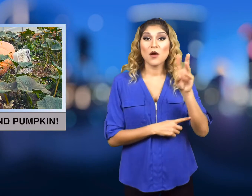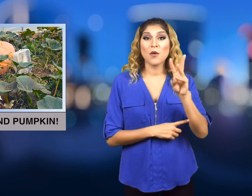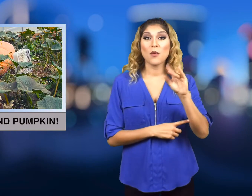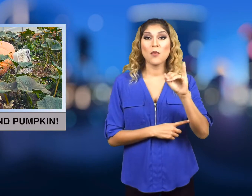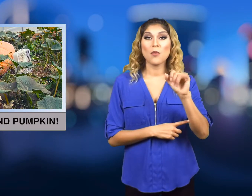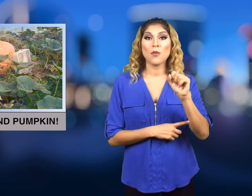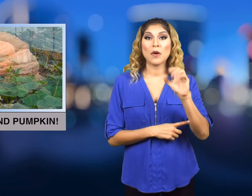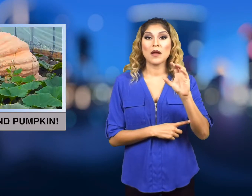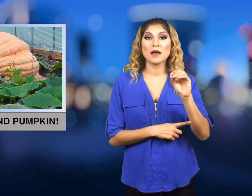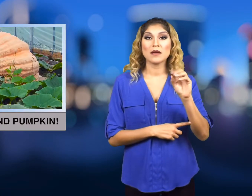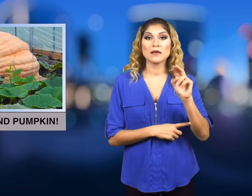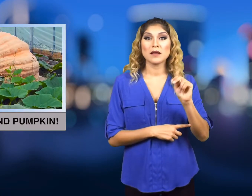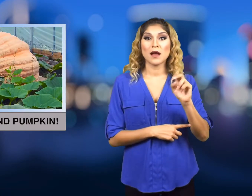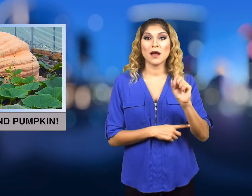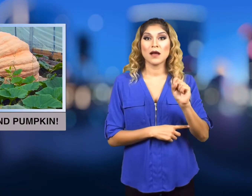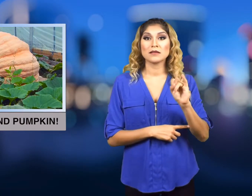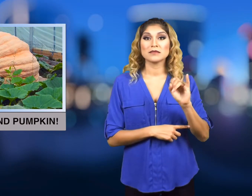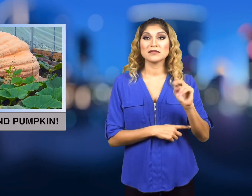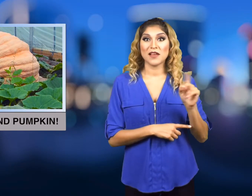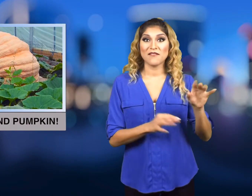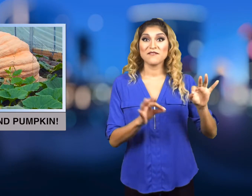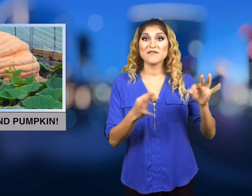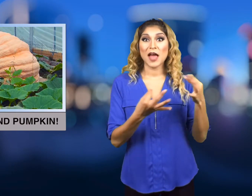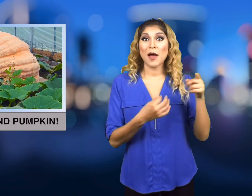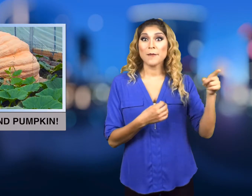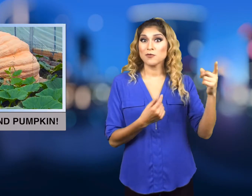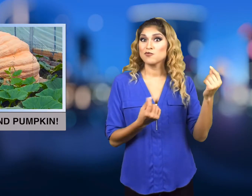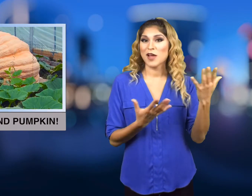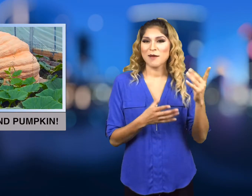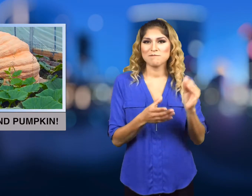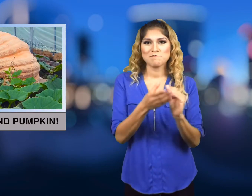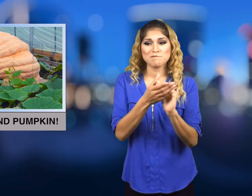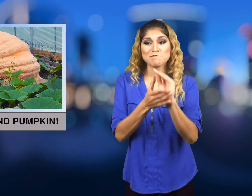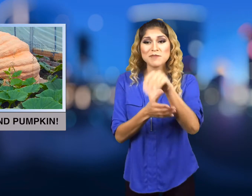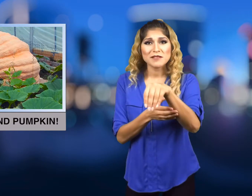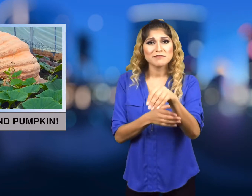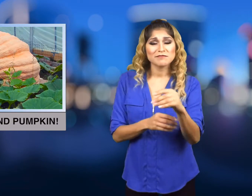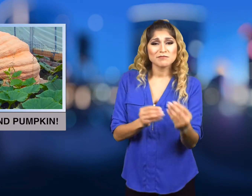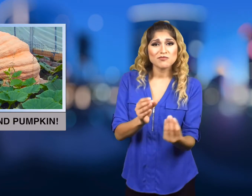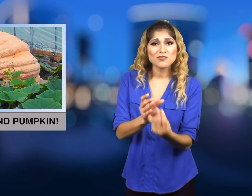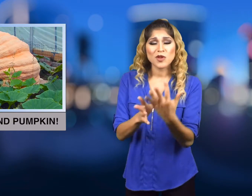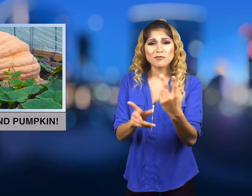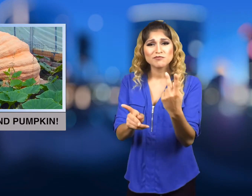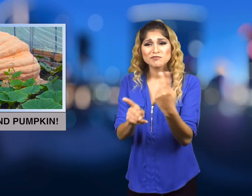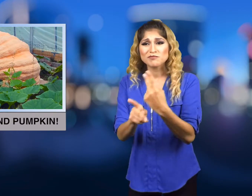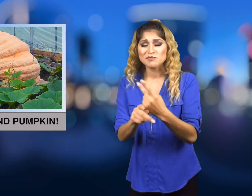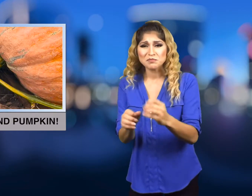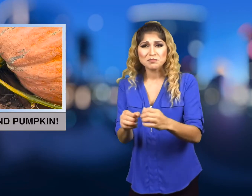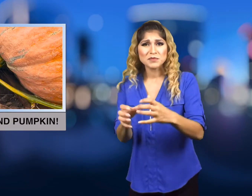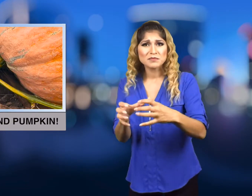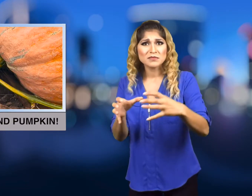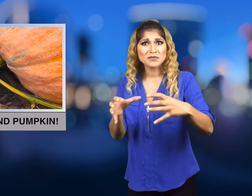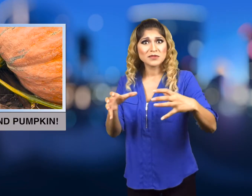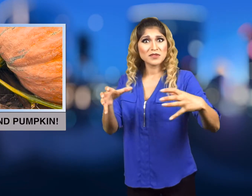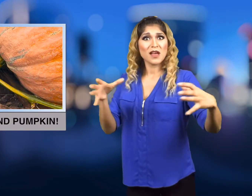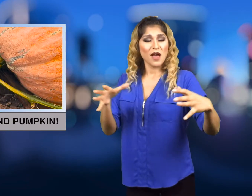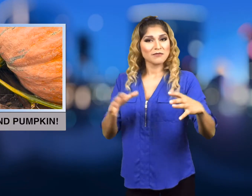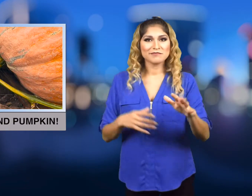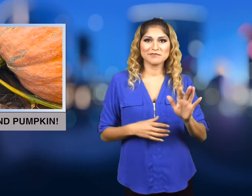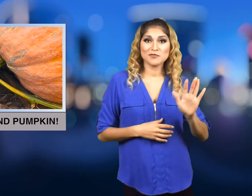A Wisconsin family grew it.